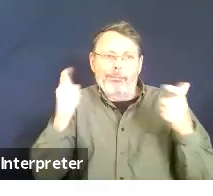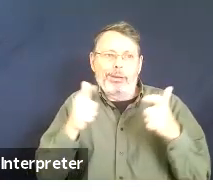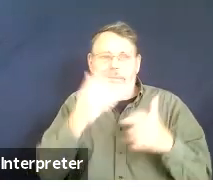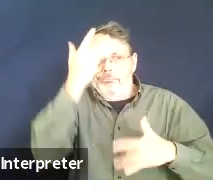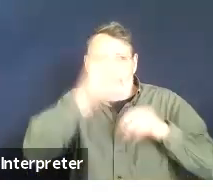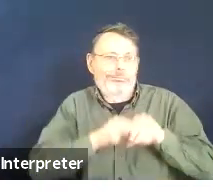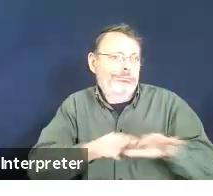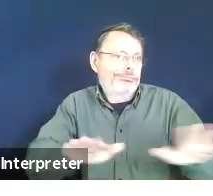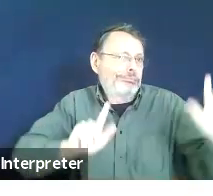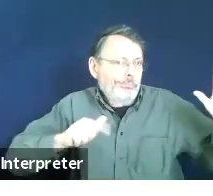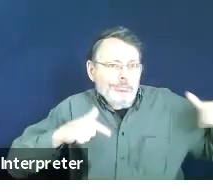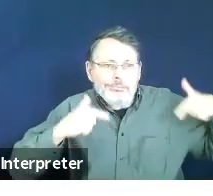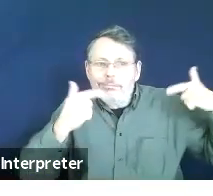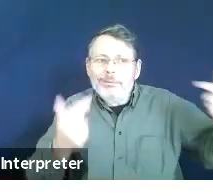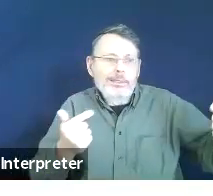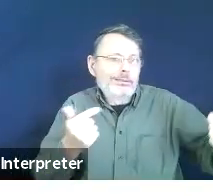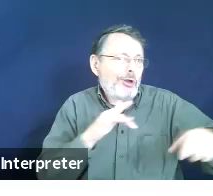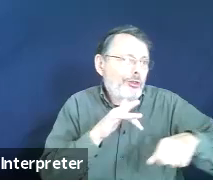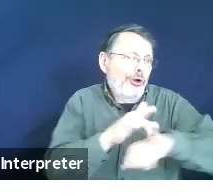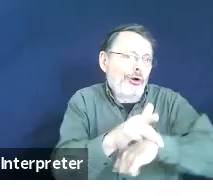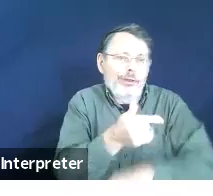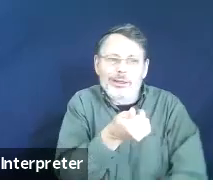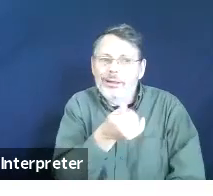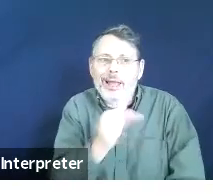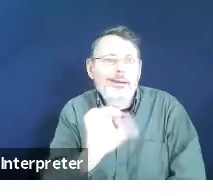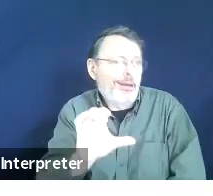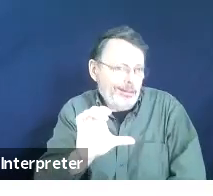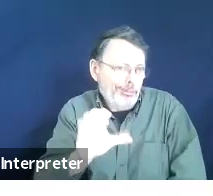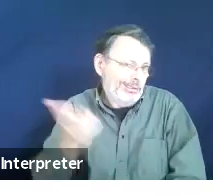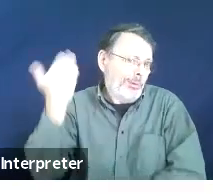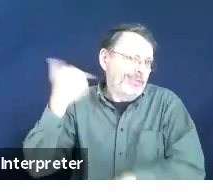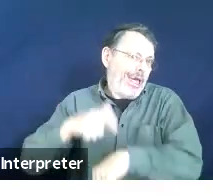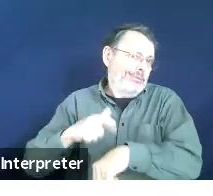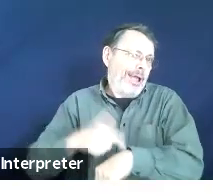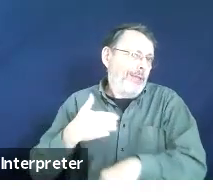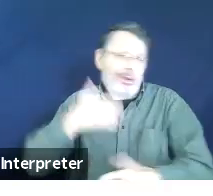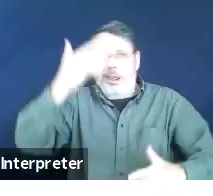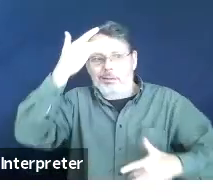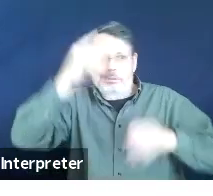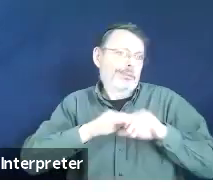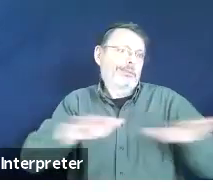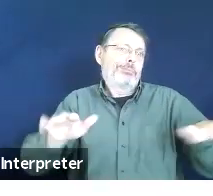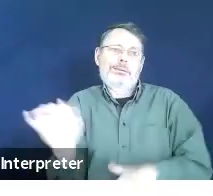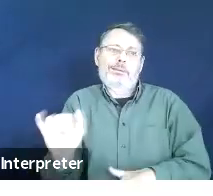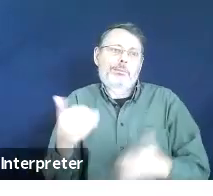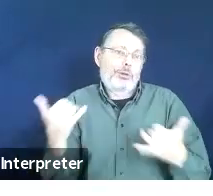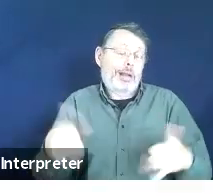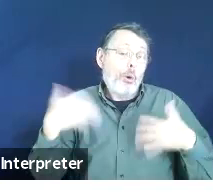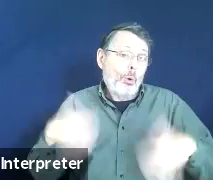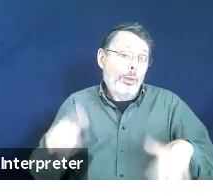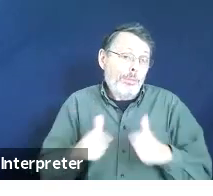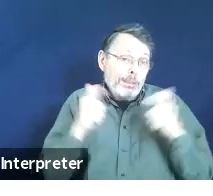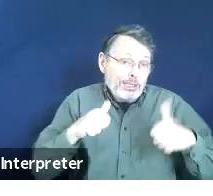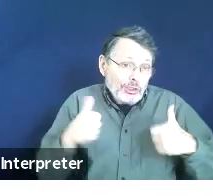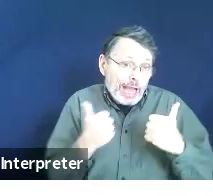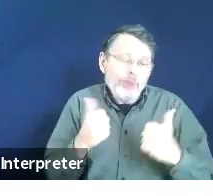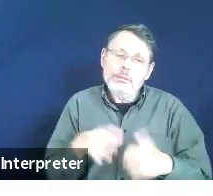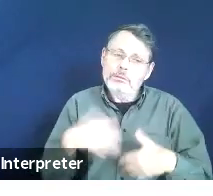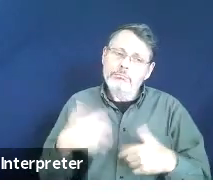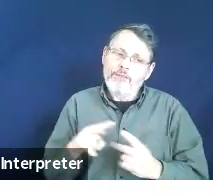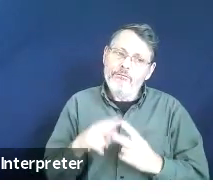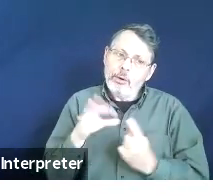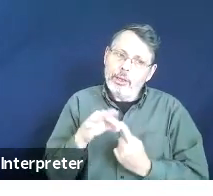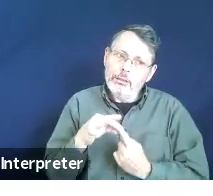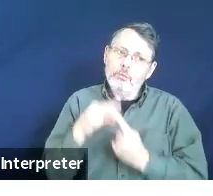probably the early 1900s. So that was really a big challenge and definitely a unique challenge.